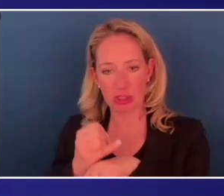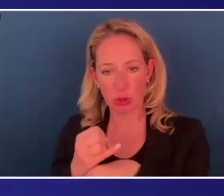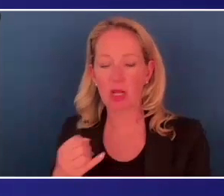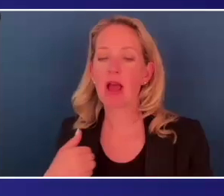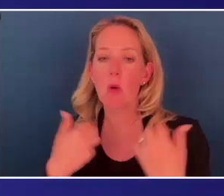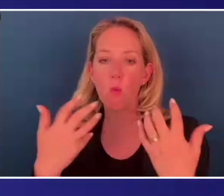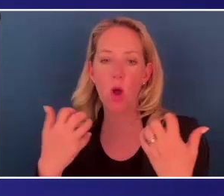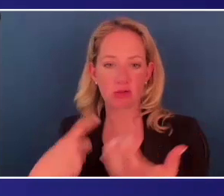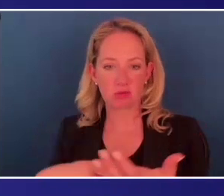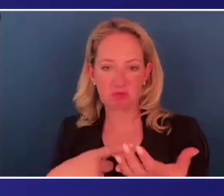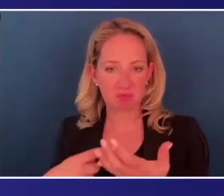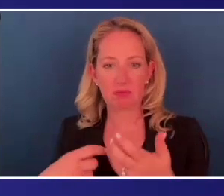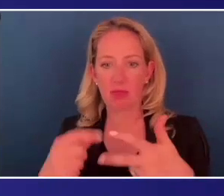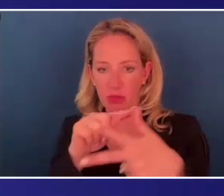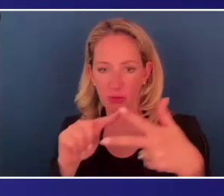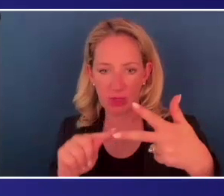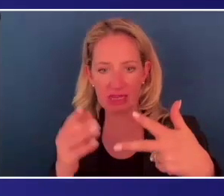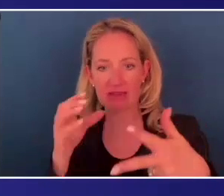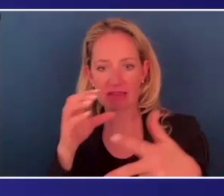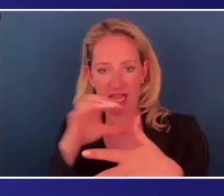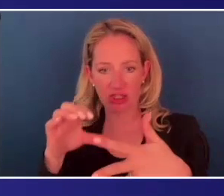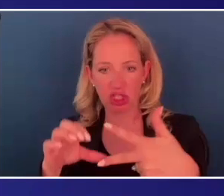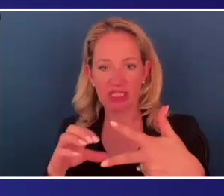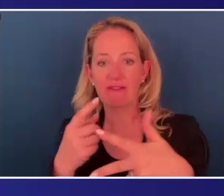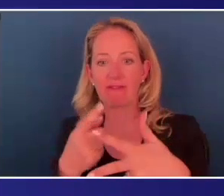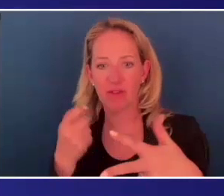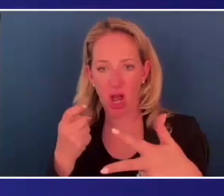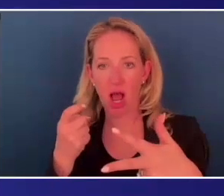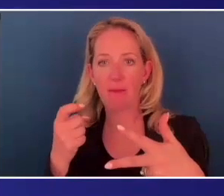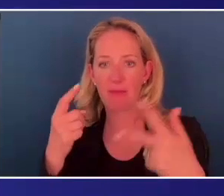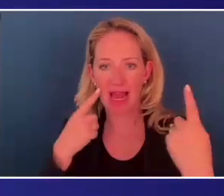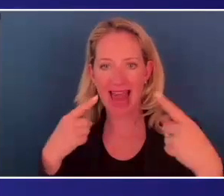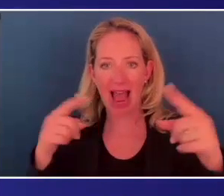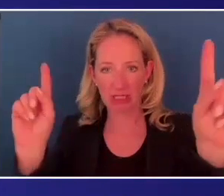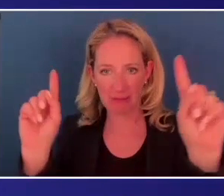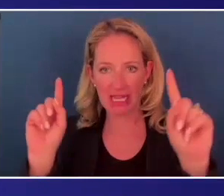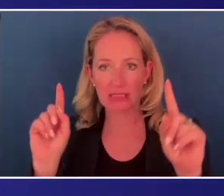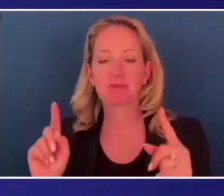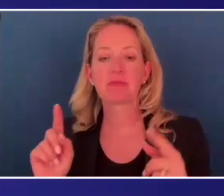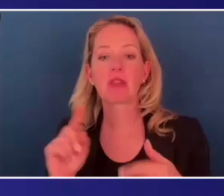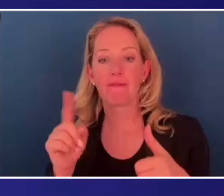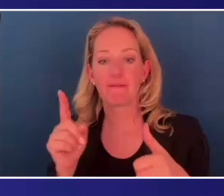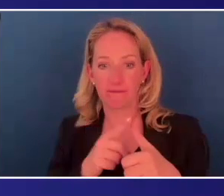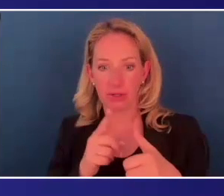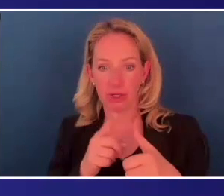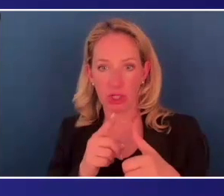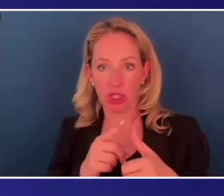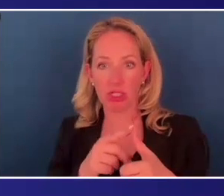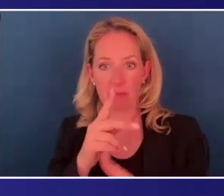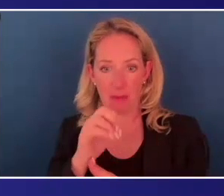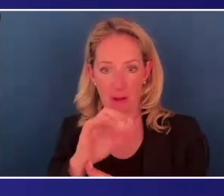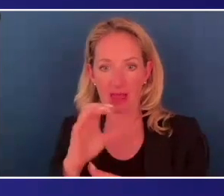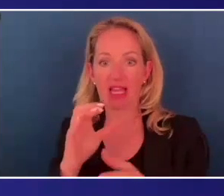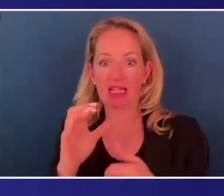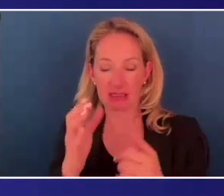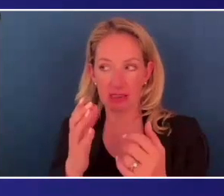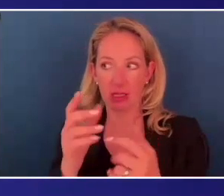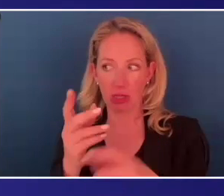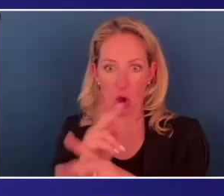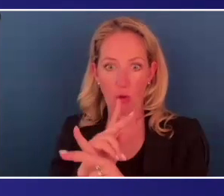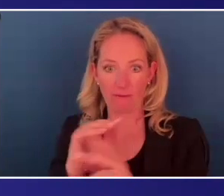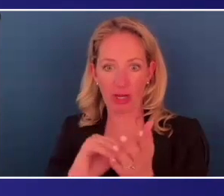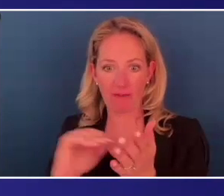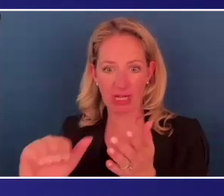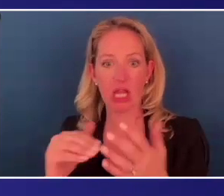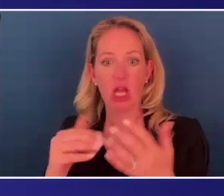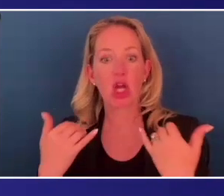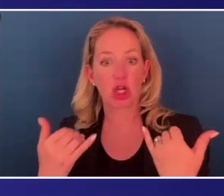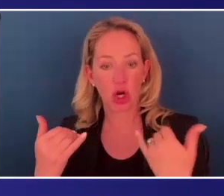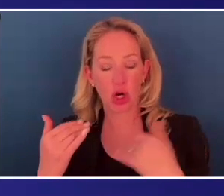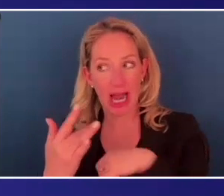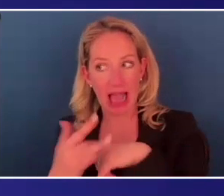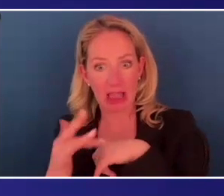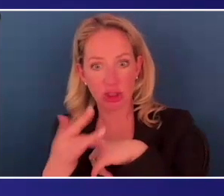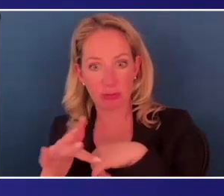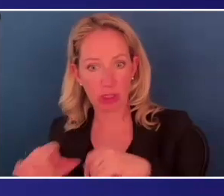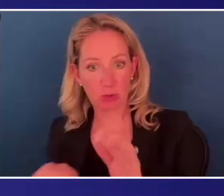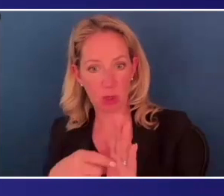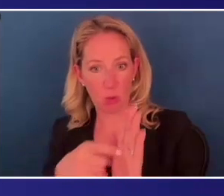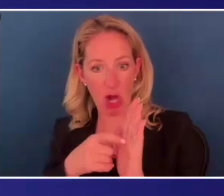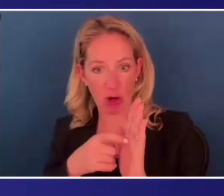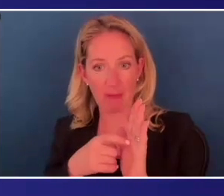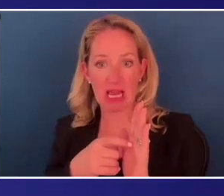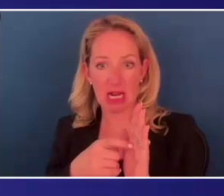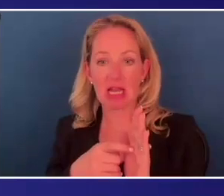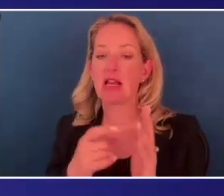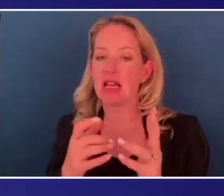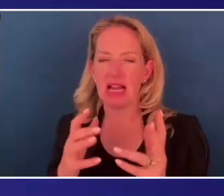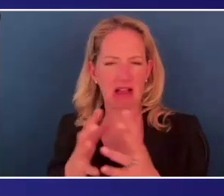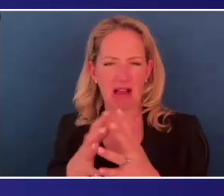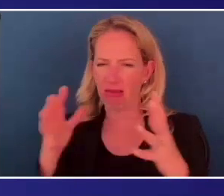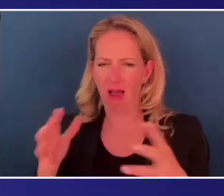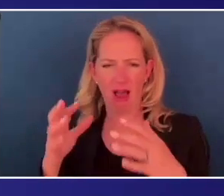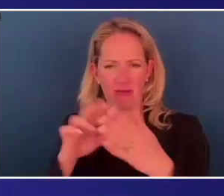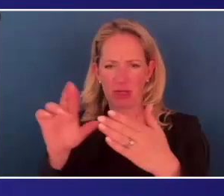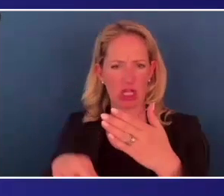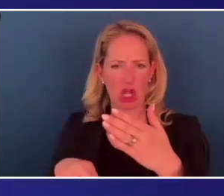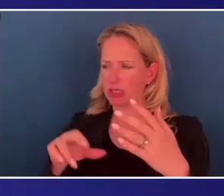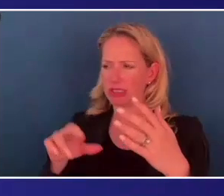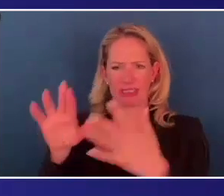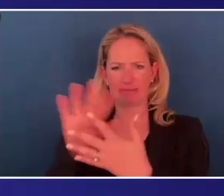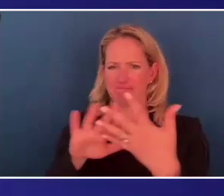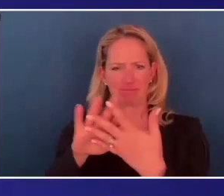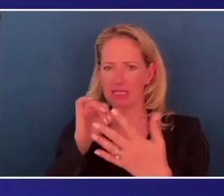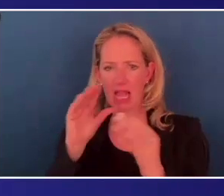So for public sector loan forgiveness, the current eligibility criteria result in a lot of nonsensical results.